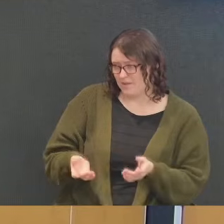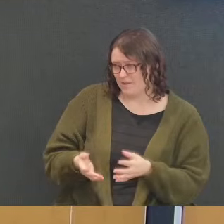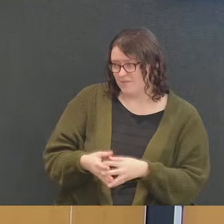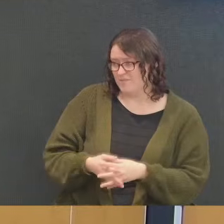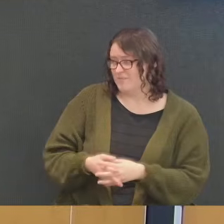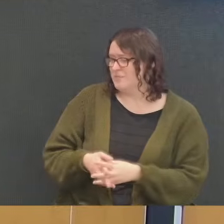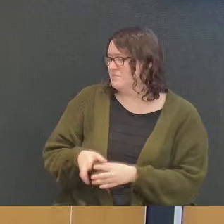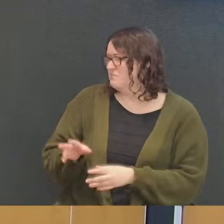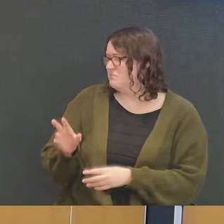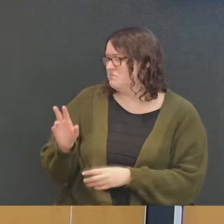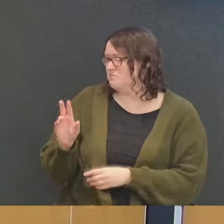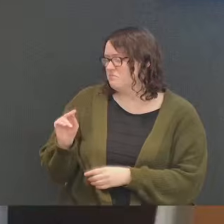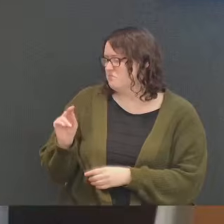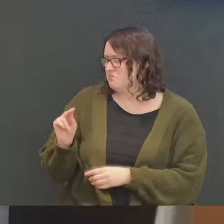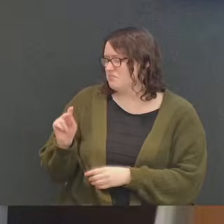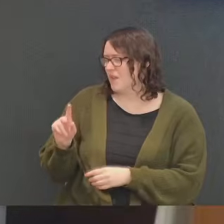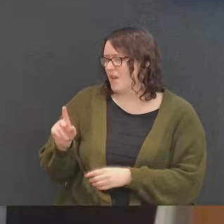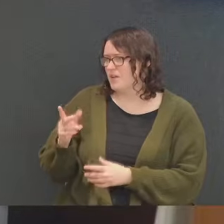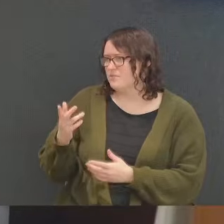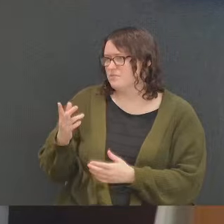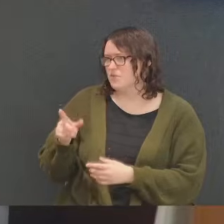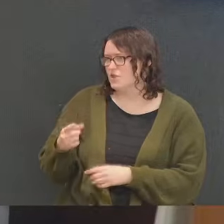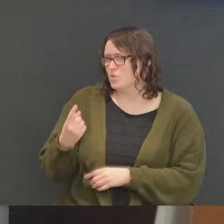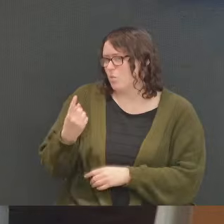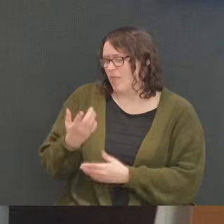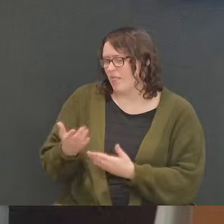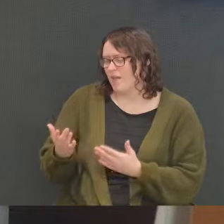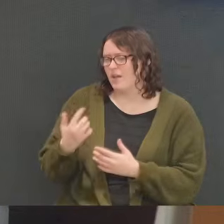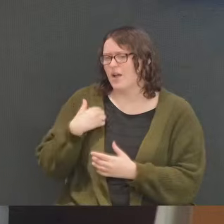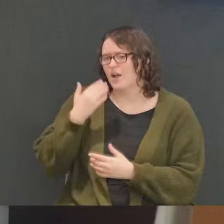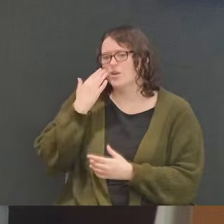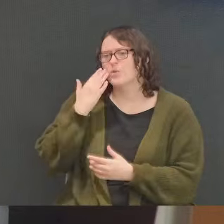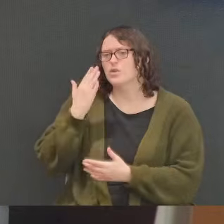Commissioners, other than just I know that there has been some communications that have gone out